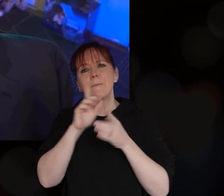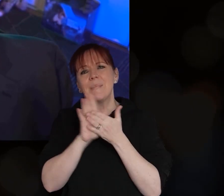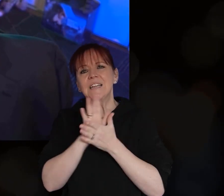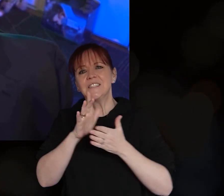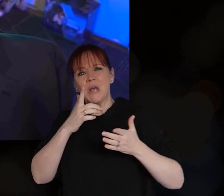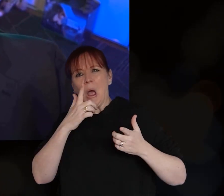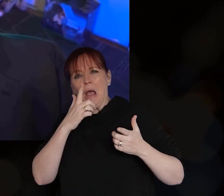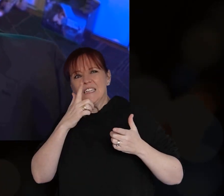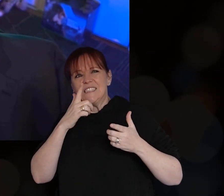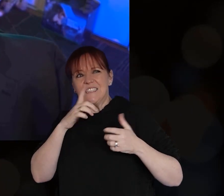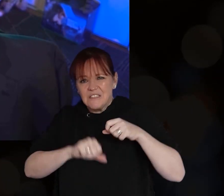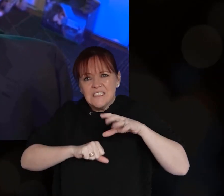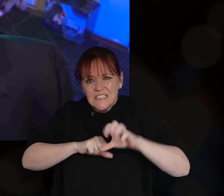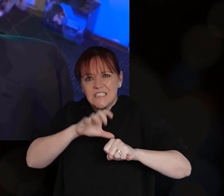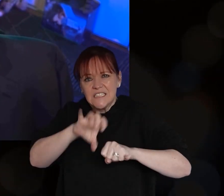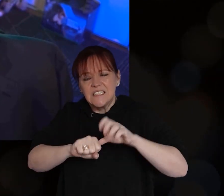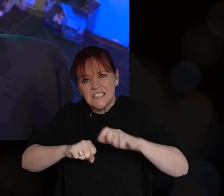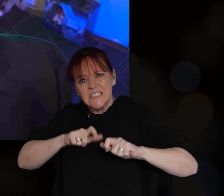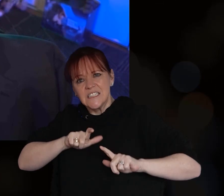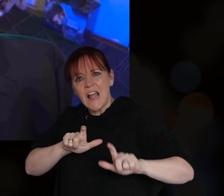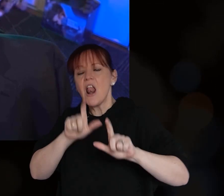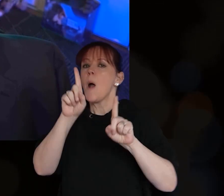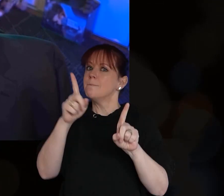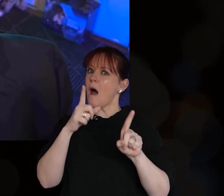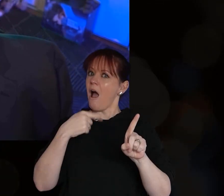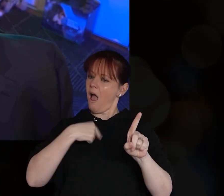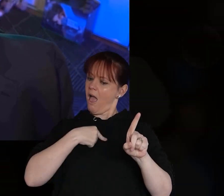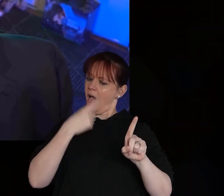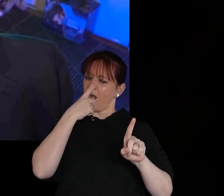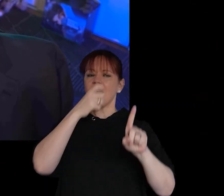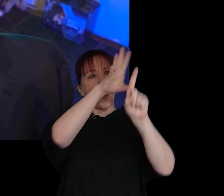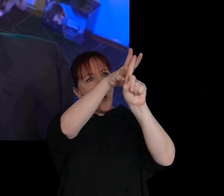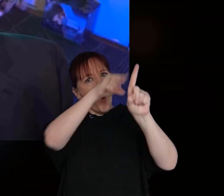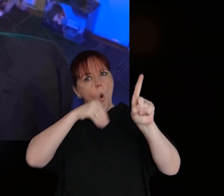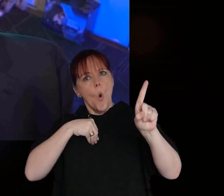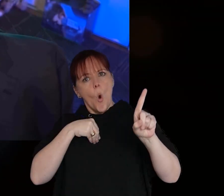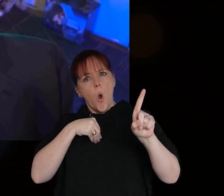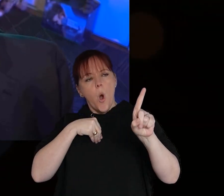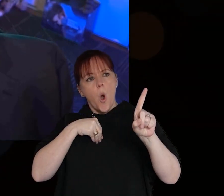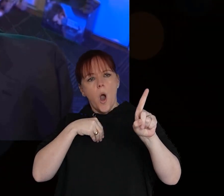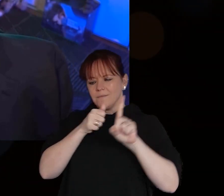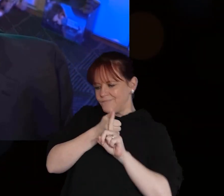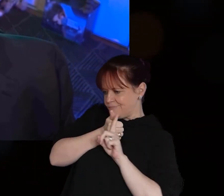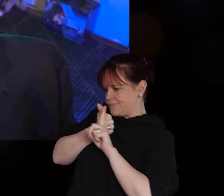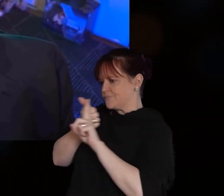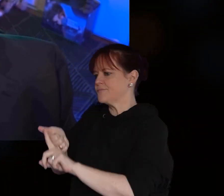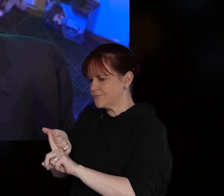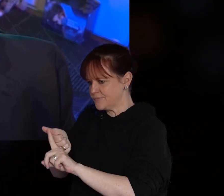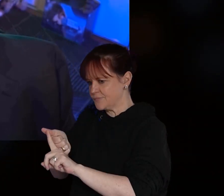for those of us who feel lost in the dark. And for those who have been affected by layoffs this past year